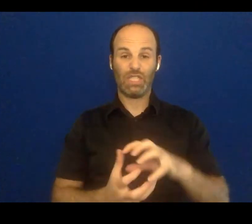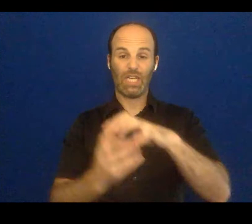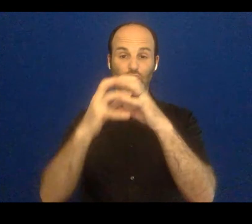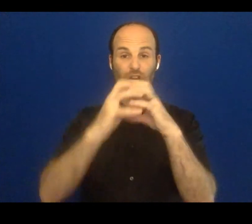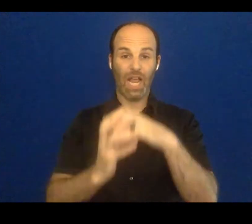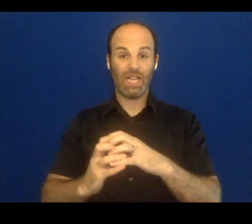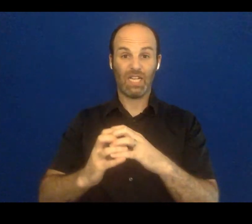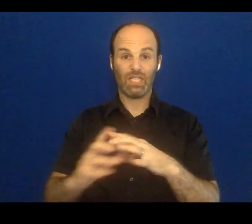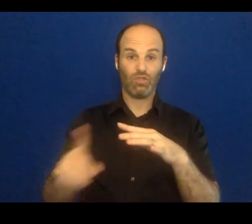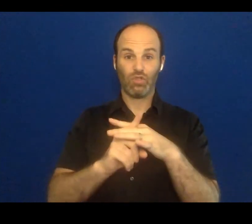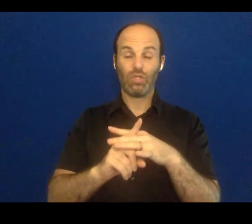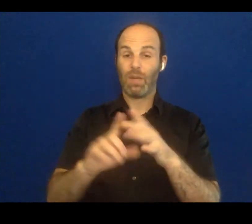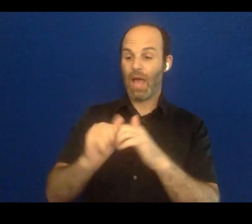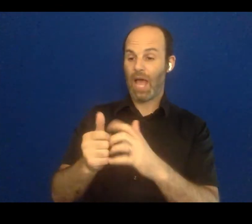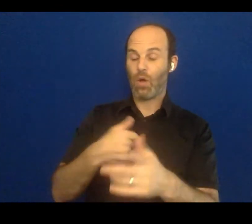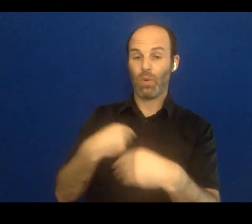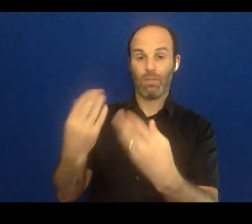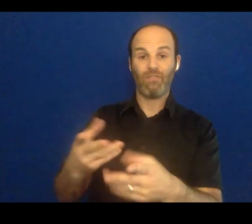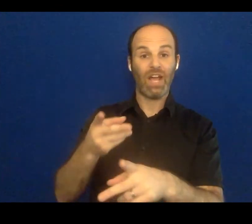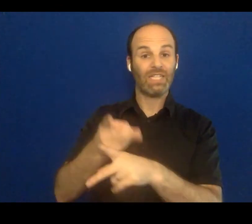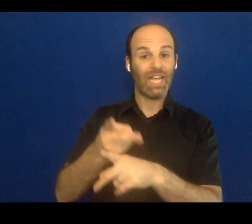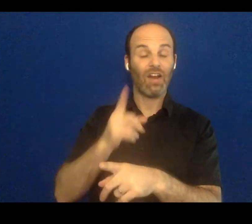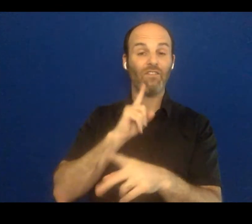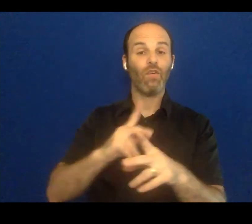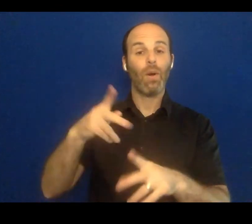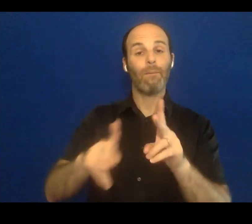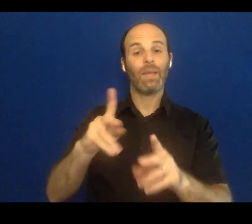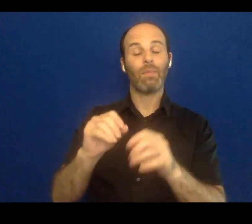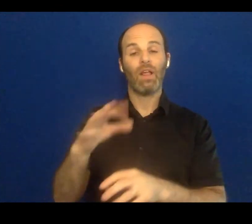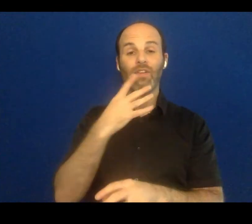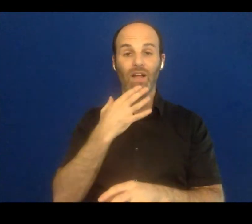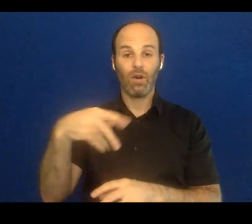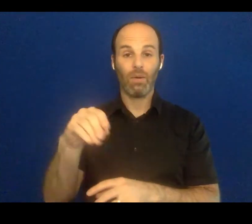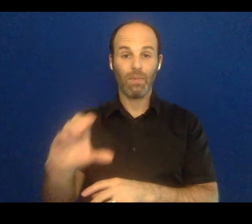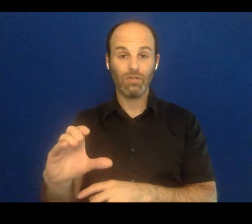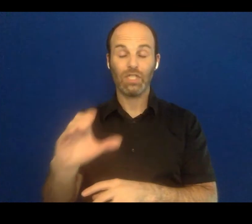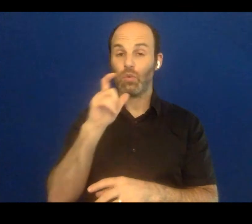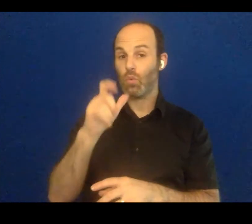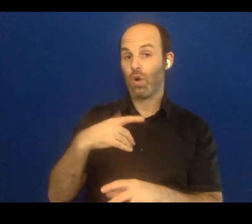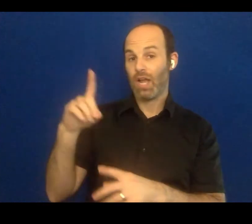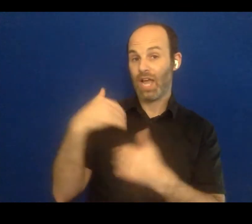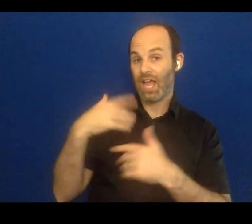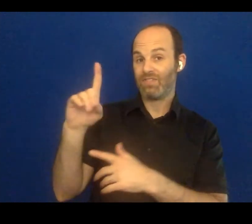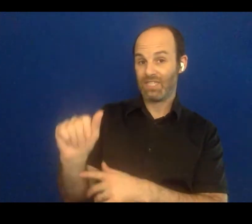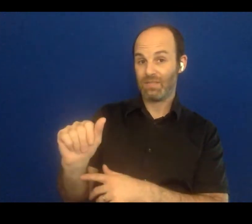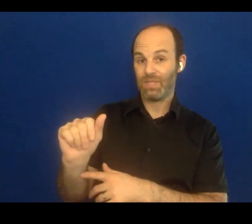INTERSECTIONALITY COMES INTO PLAY HERE, TALKING ABOUT THE CARE FOR PEOPLE OF COLOR AND WHAT THAT LOOKS LIKE AND WHAT